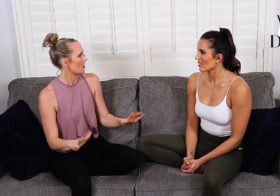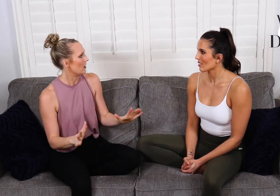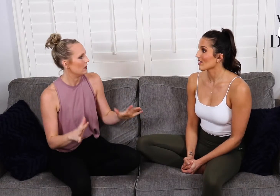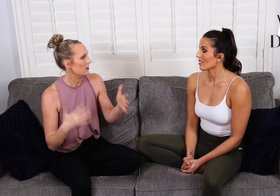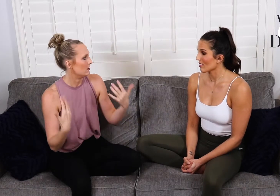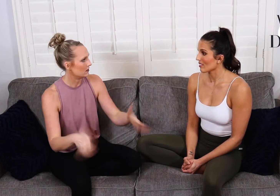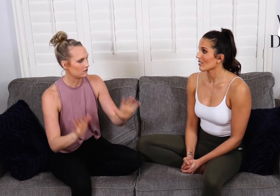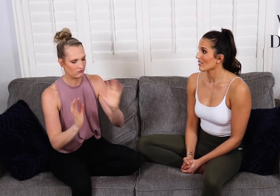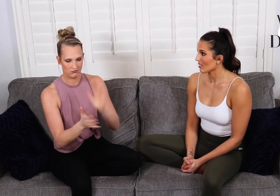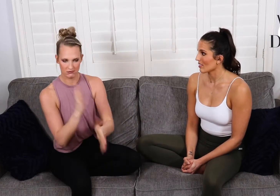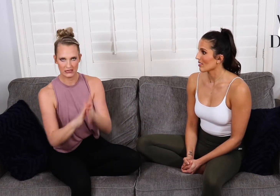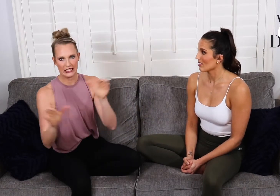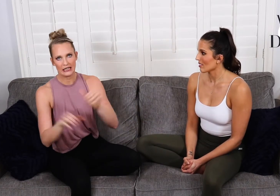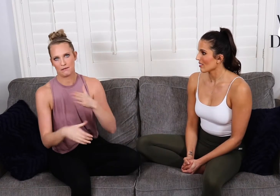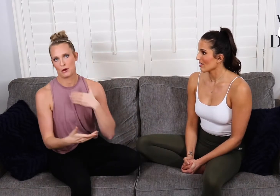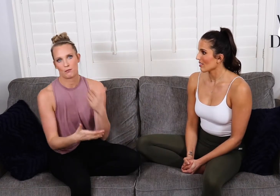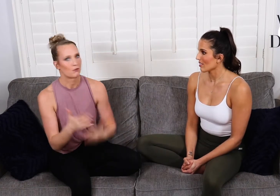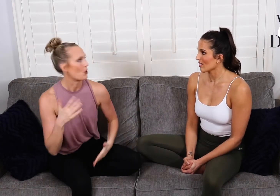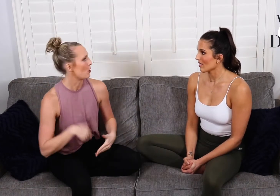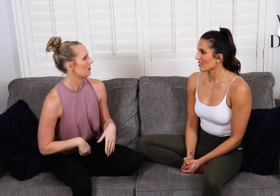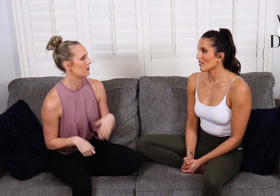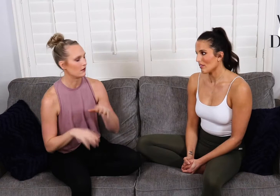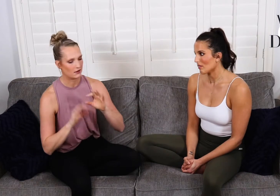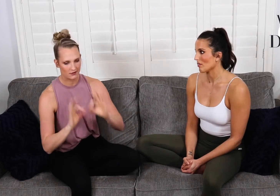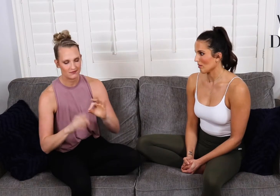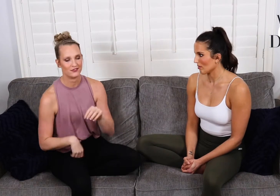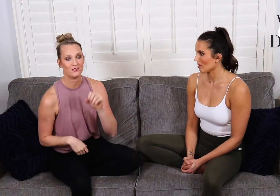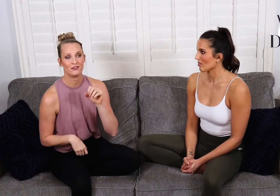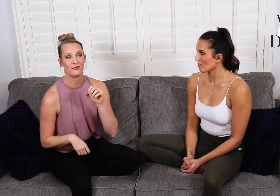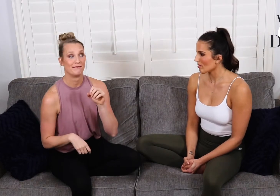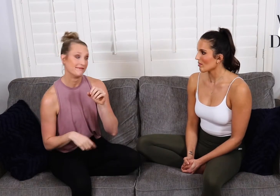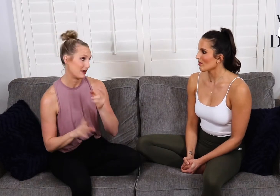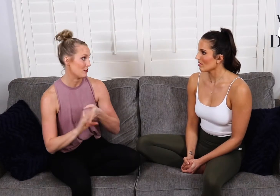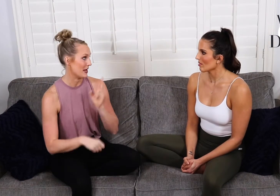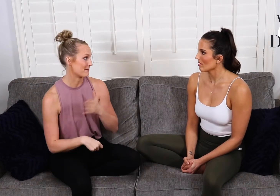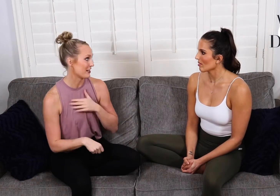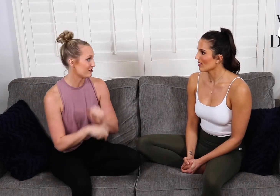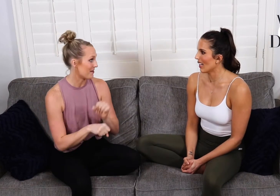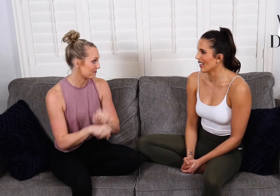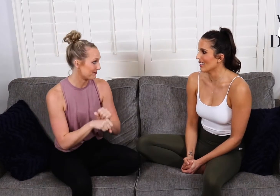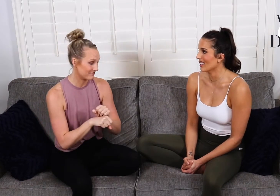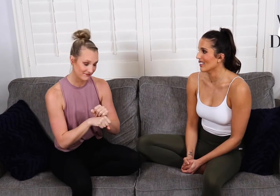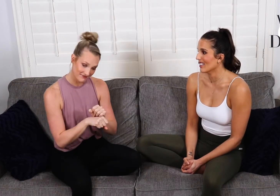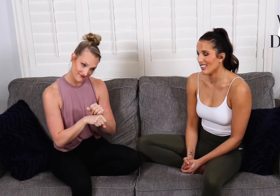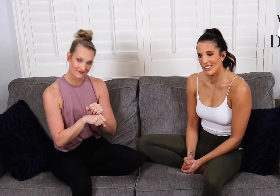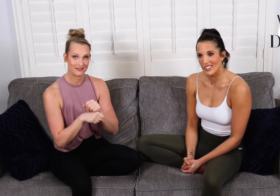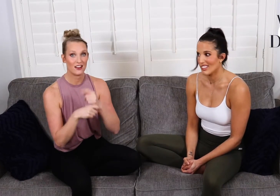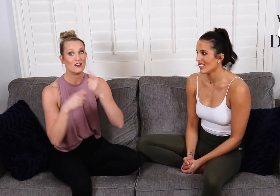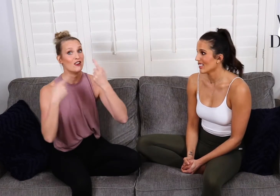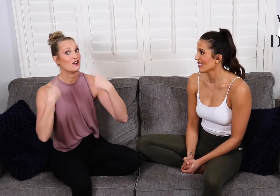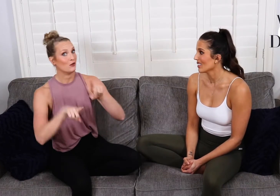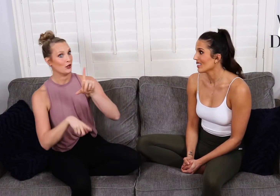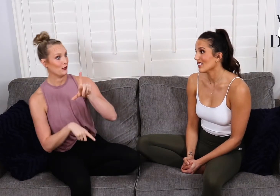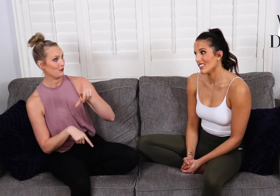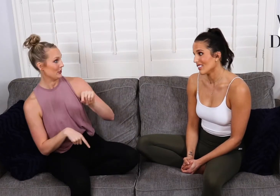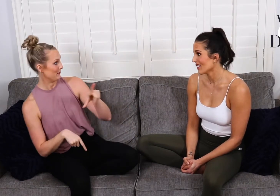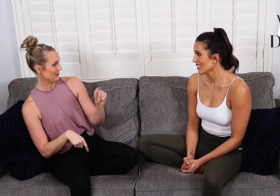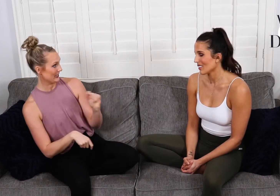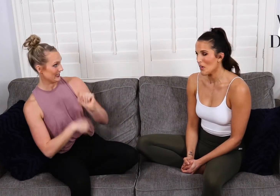it was time and I've done my part here. And so I decided to quit my job. And yes during 2020... - The risk!